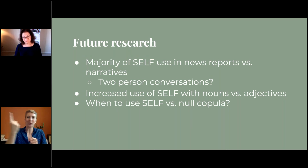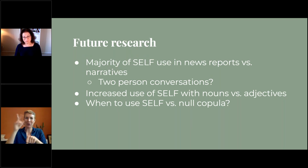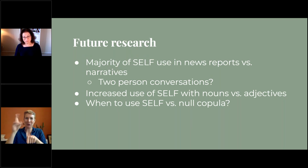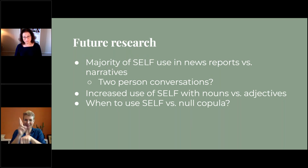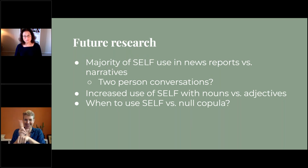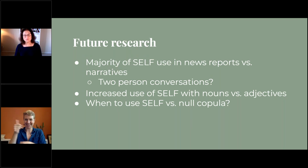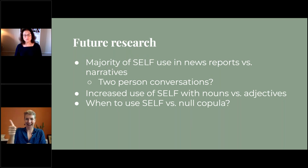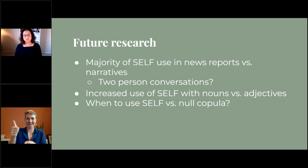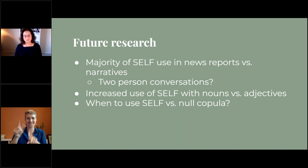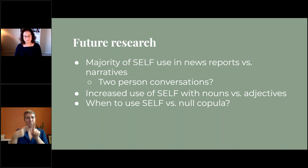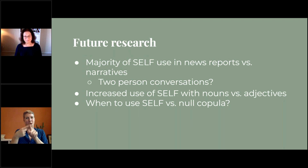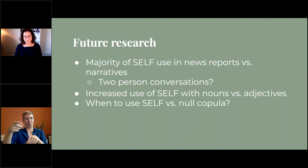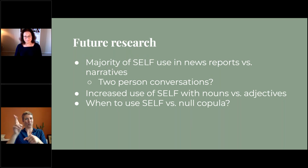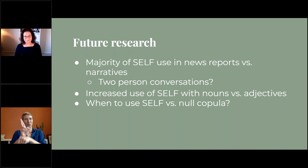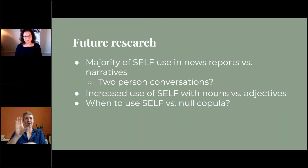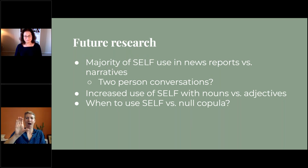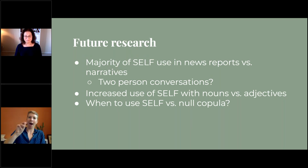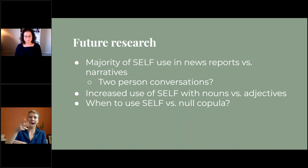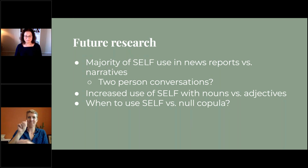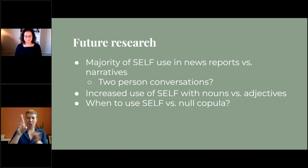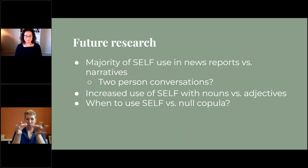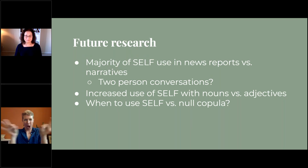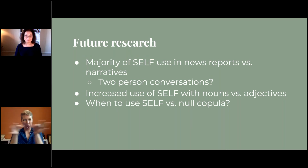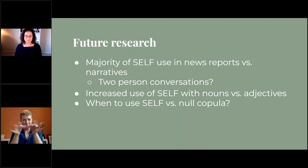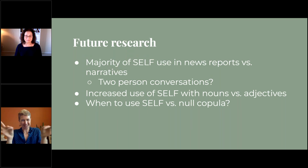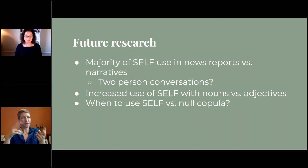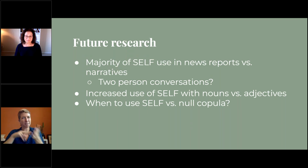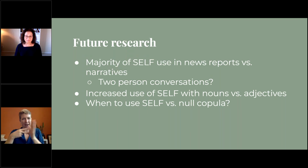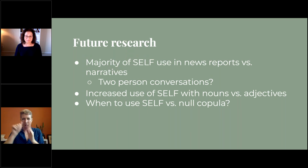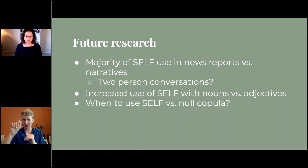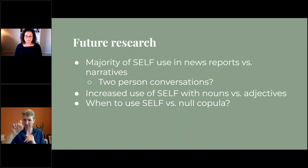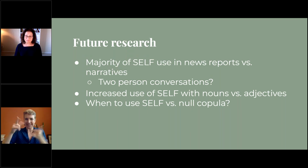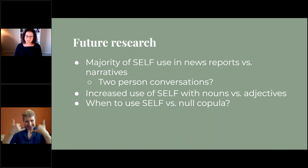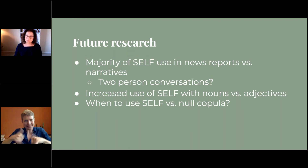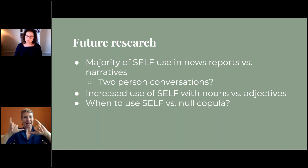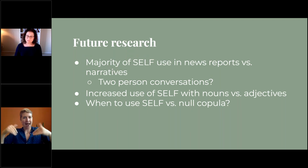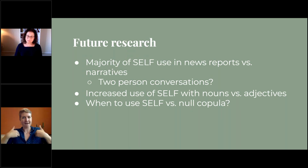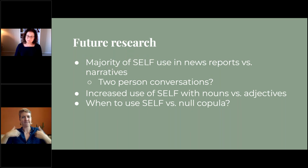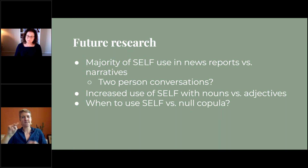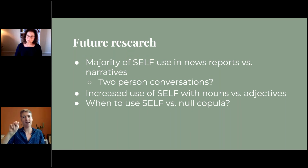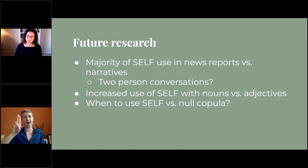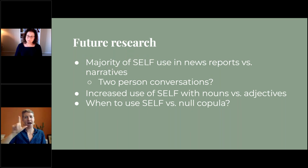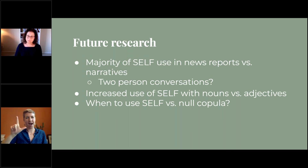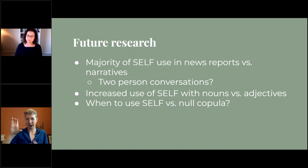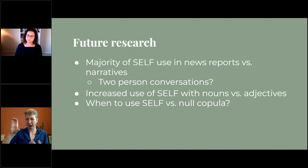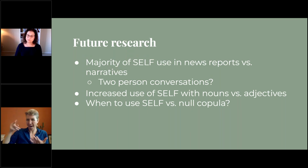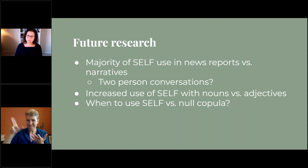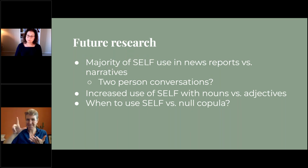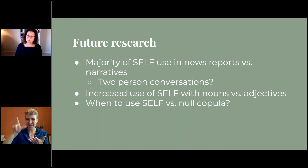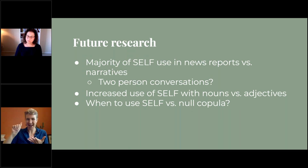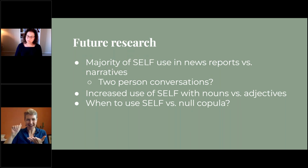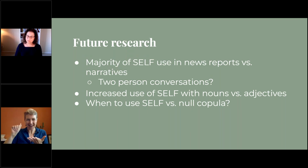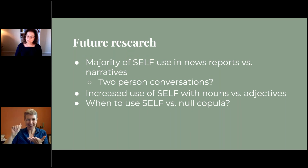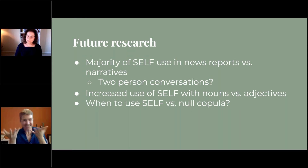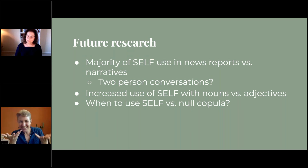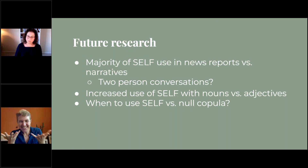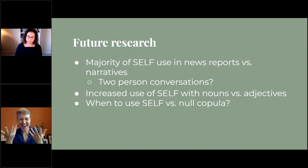It’s never obligatory when you’re using copular clauses. That means that ASL still has a null copula.